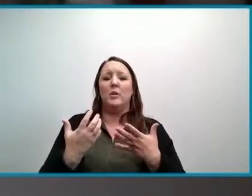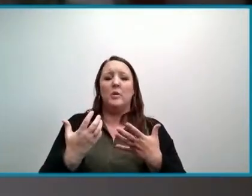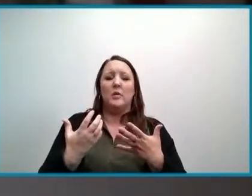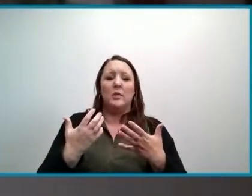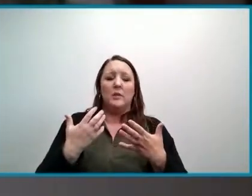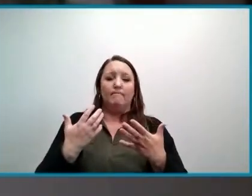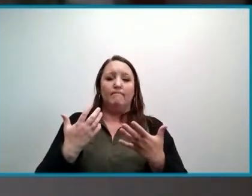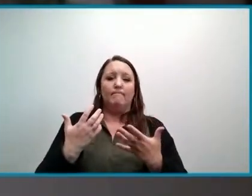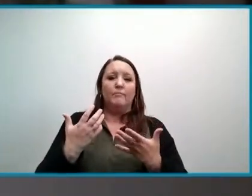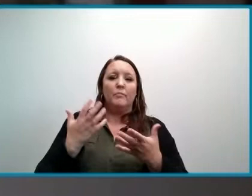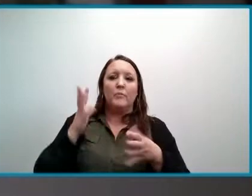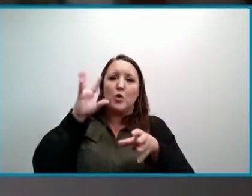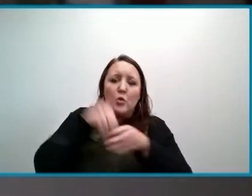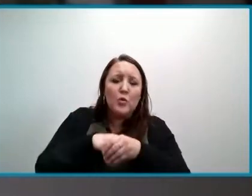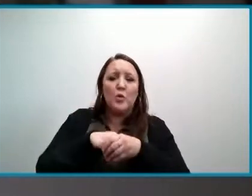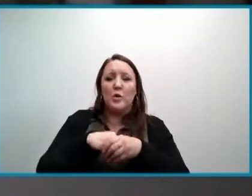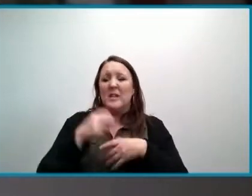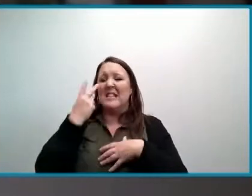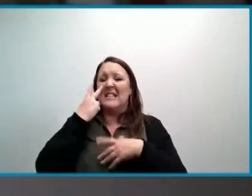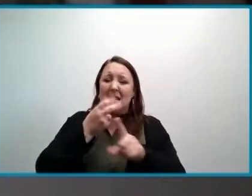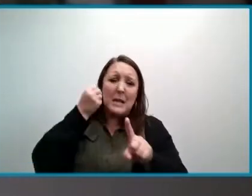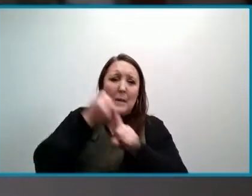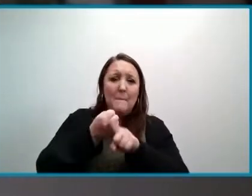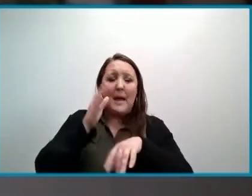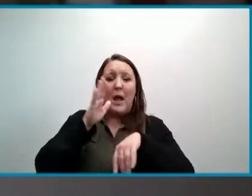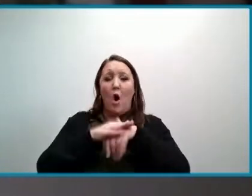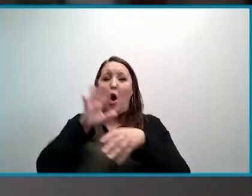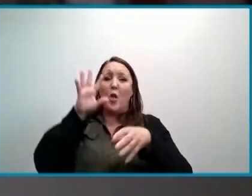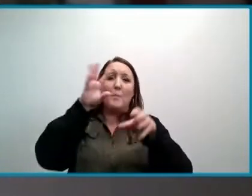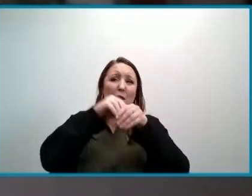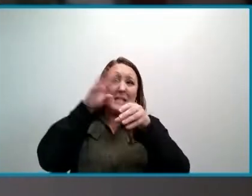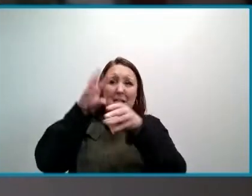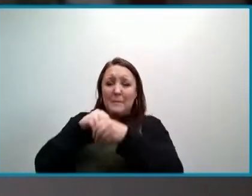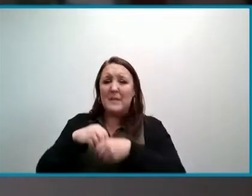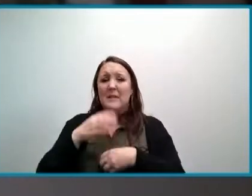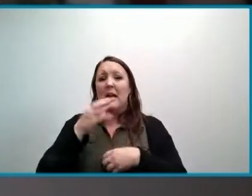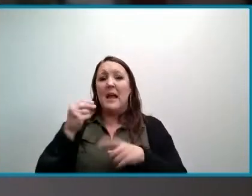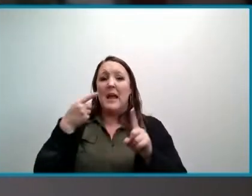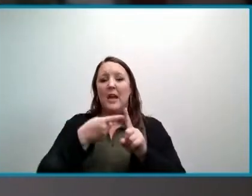saw the impact on the participants. And she retired last year.